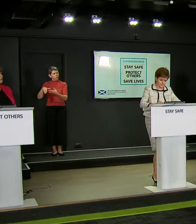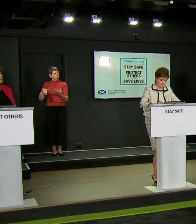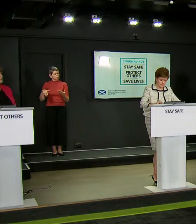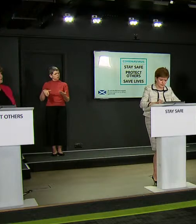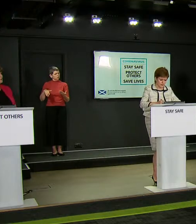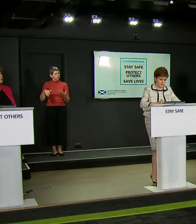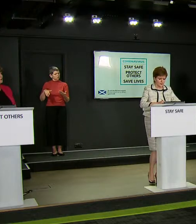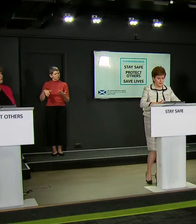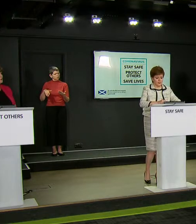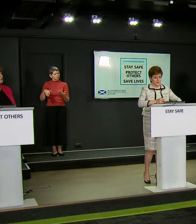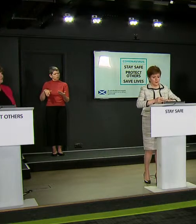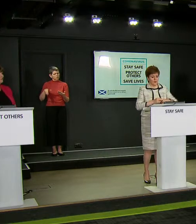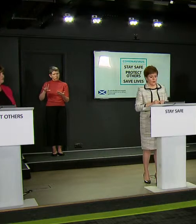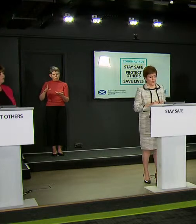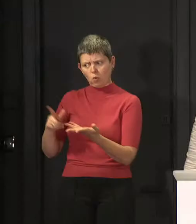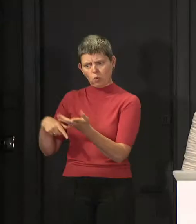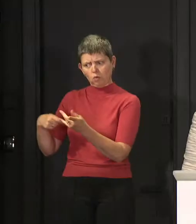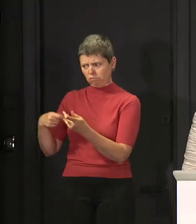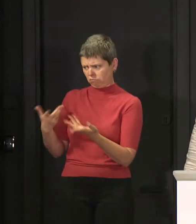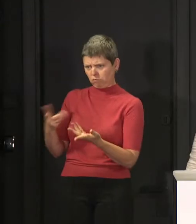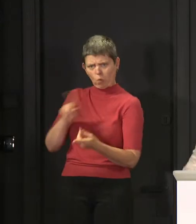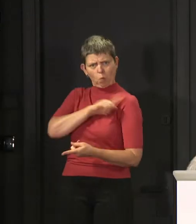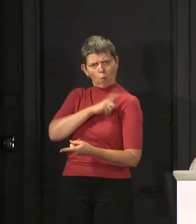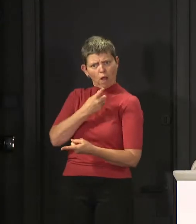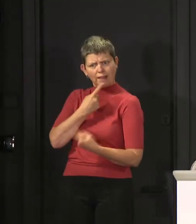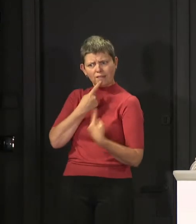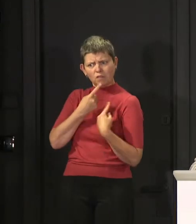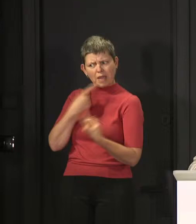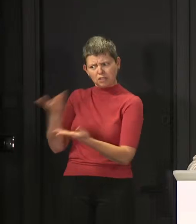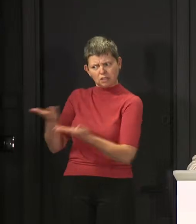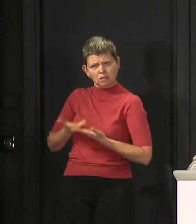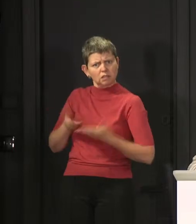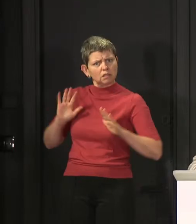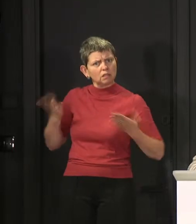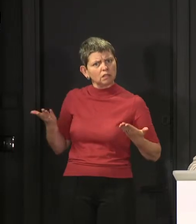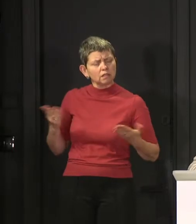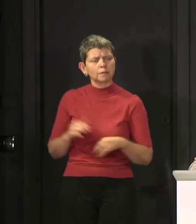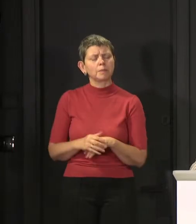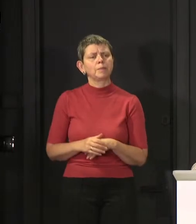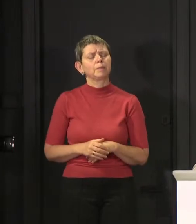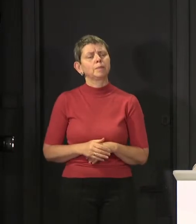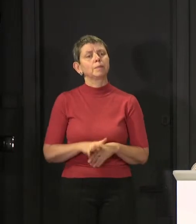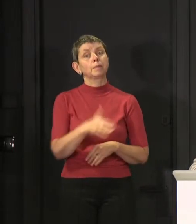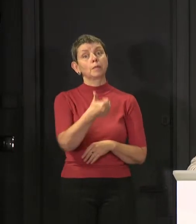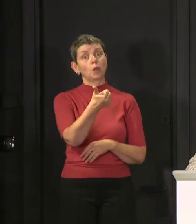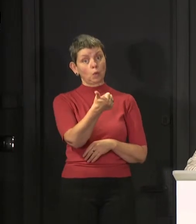you weren't getting the information that you wanted from the UK Government, why didn't you just ask the Scottish CMO? OK, there's a couple of points in there that you've given me the opportunity to correct,